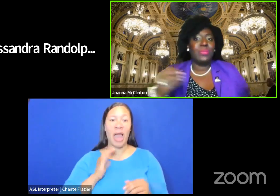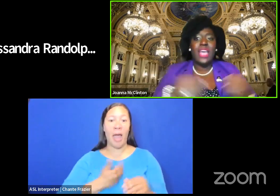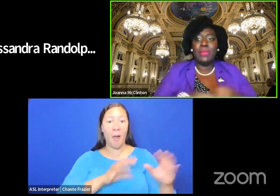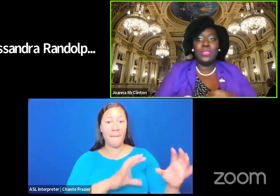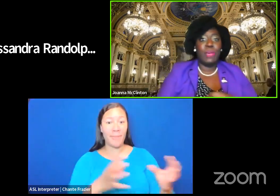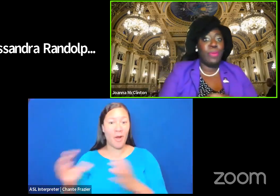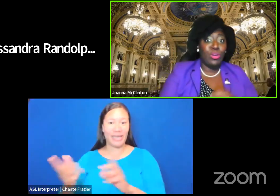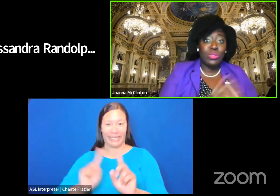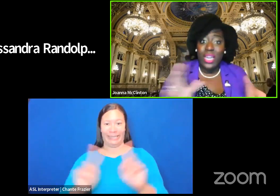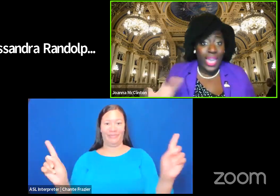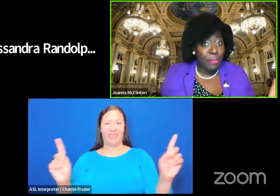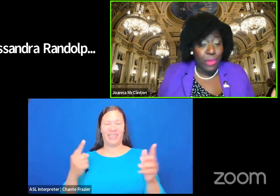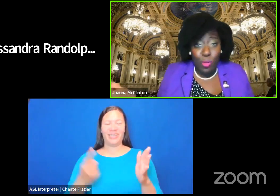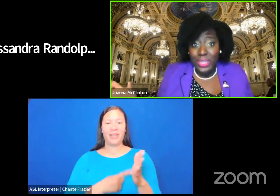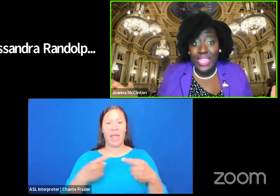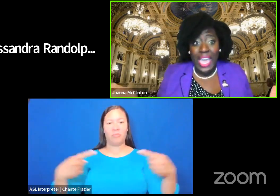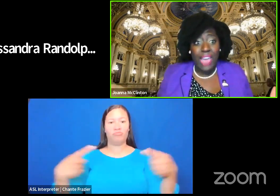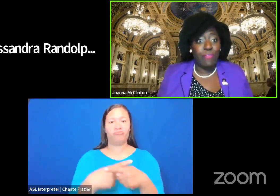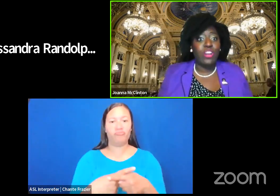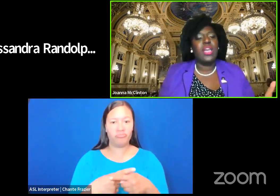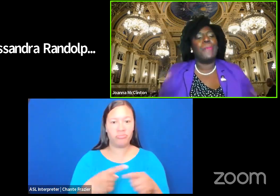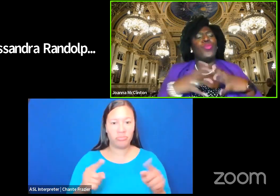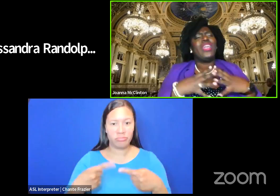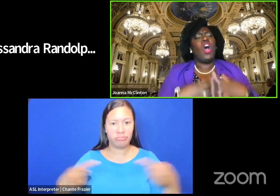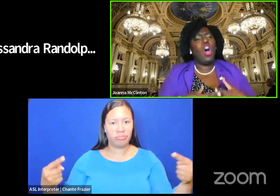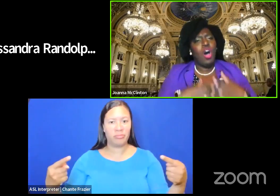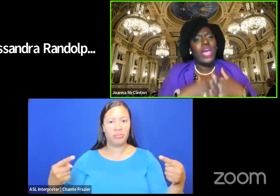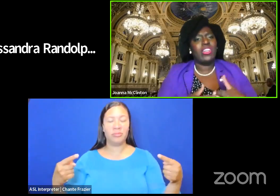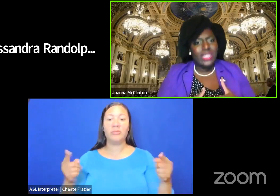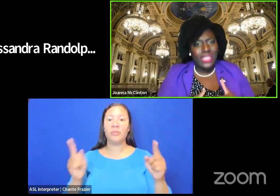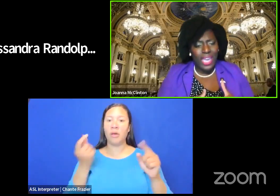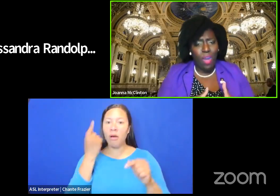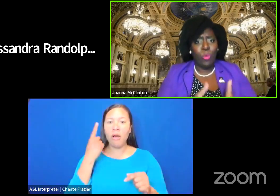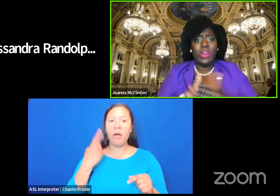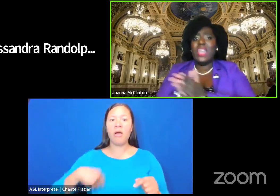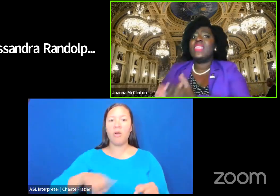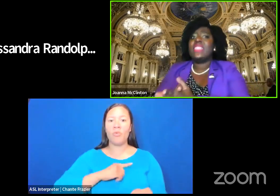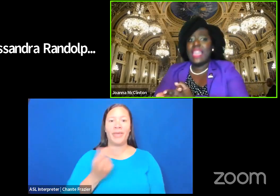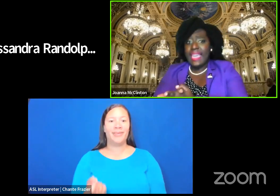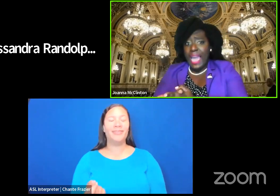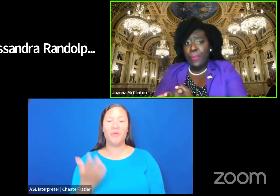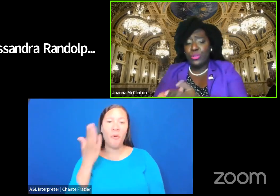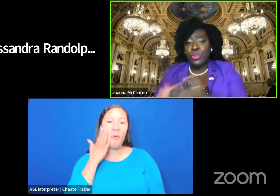Senator Ward is in Westmoreland I'm in West Philly. Our constituents our